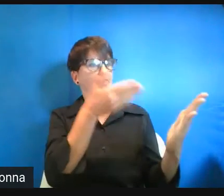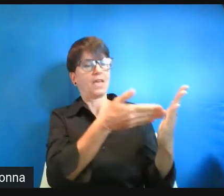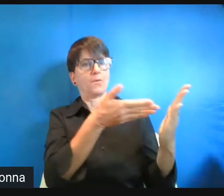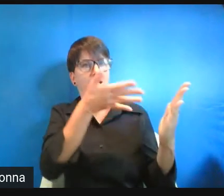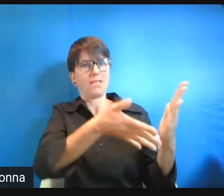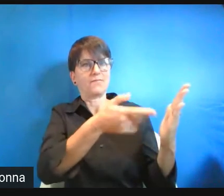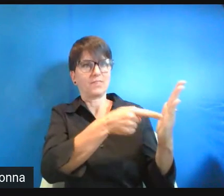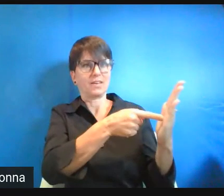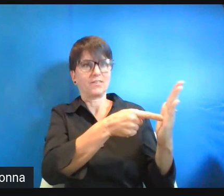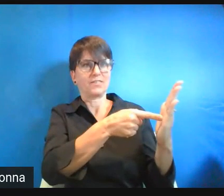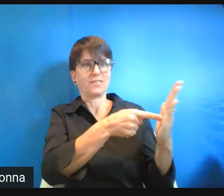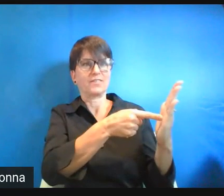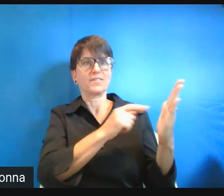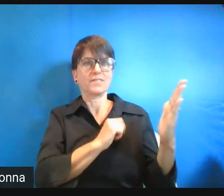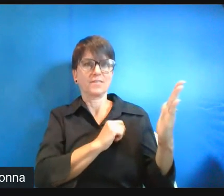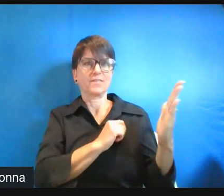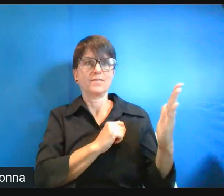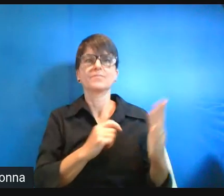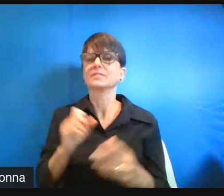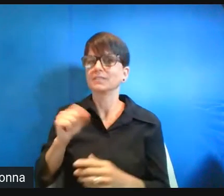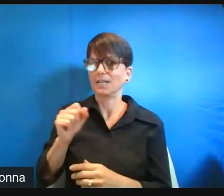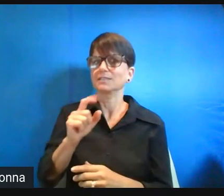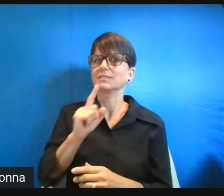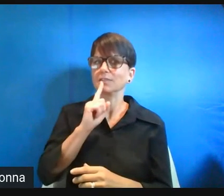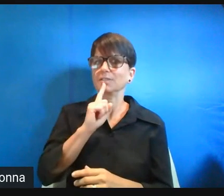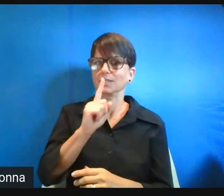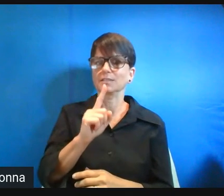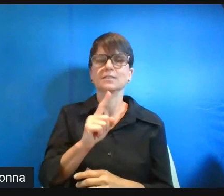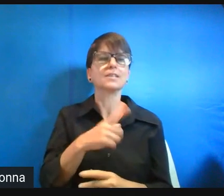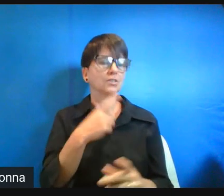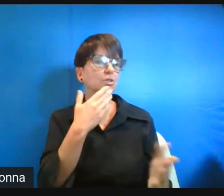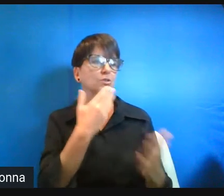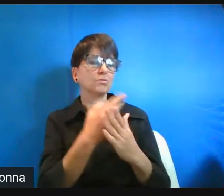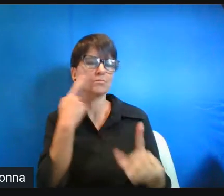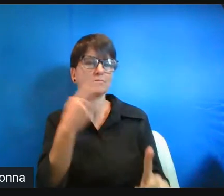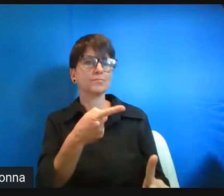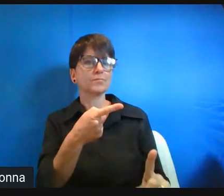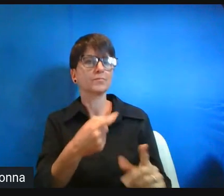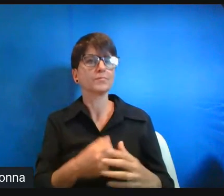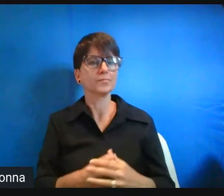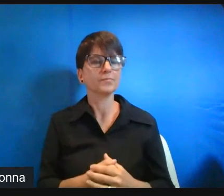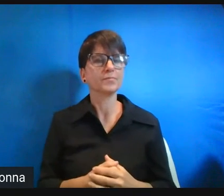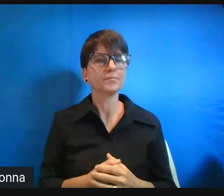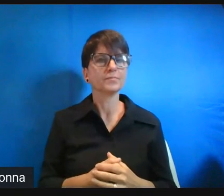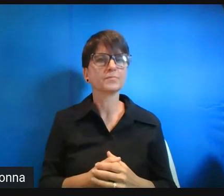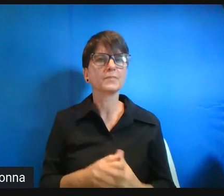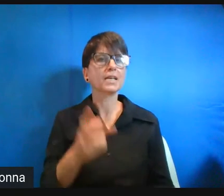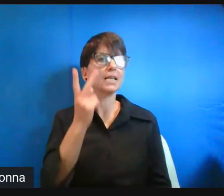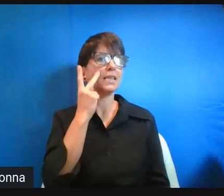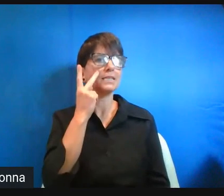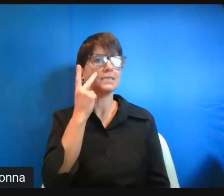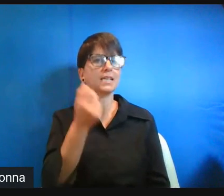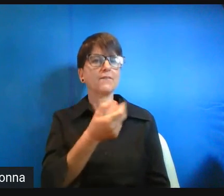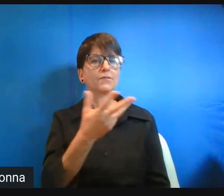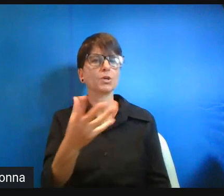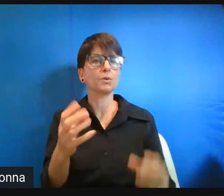Yes, definitely. That's a really, really great point there. Let's see. I'll give it just a couple more seconds to see